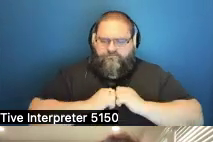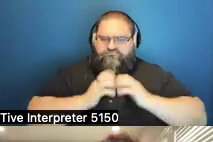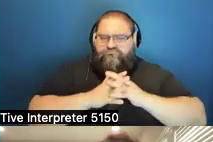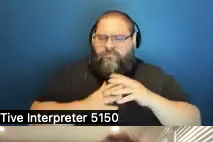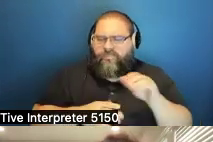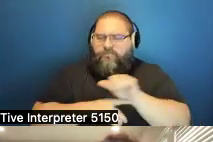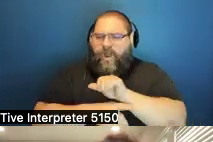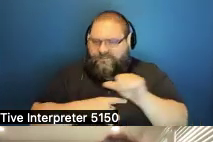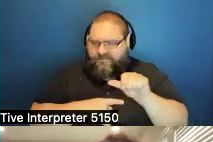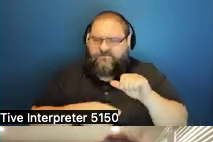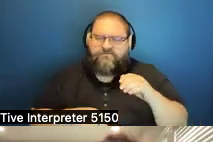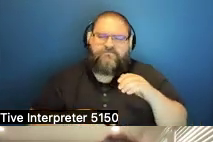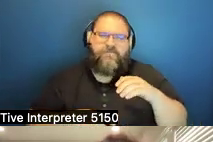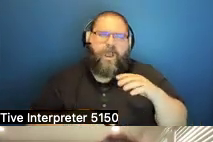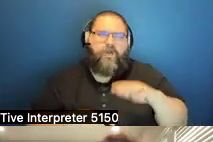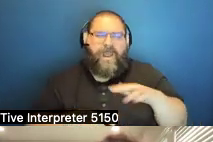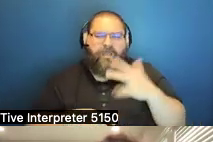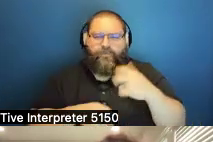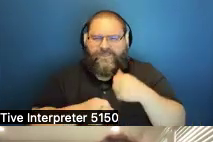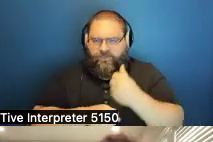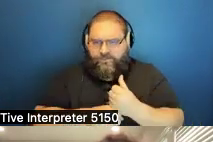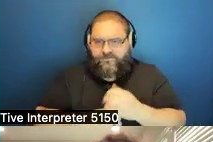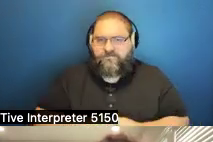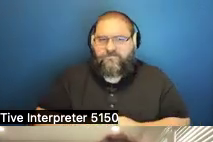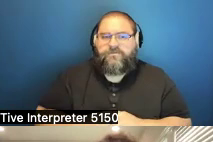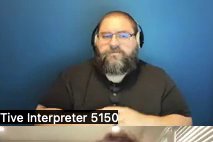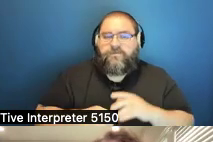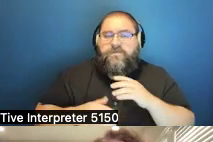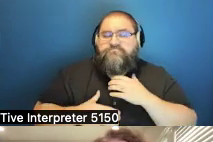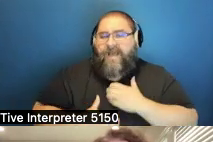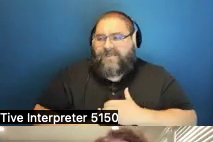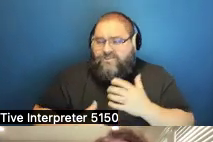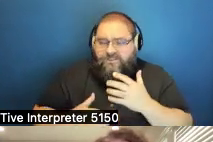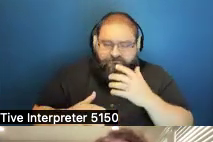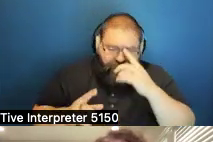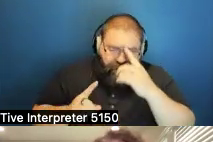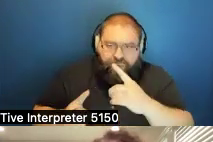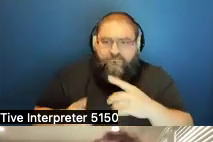19:33:58 I am passionate about helping chicken and golf improve their breathing,